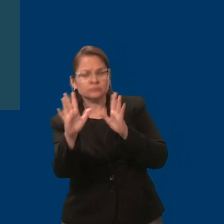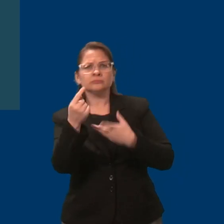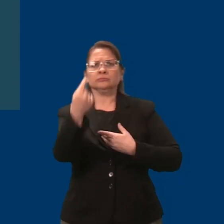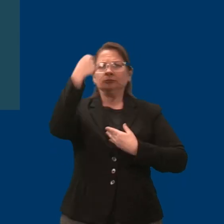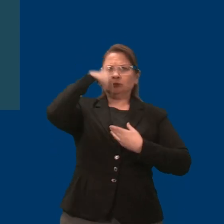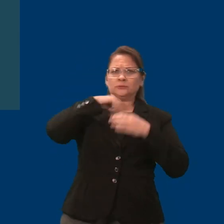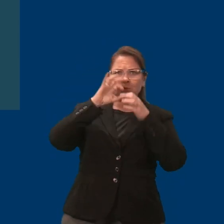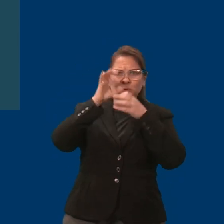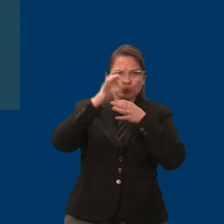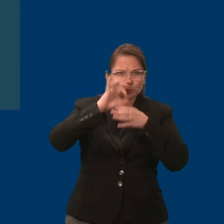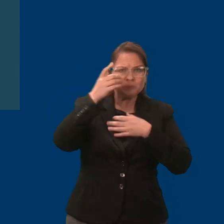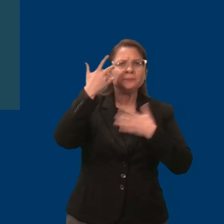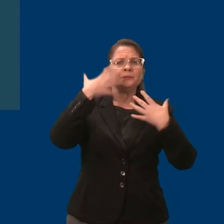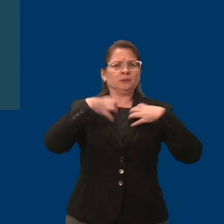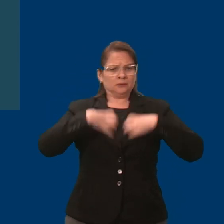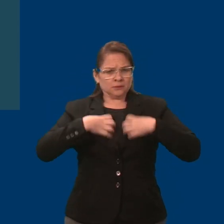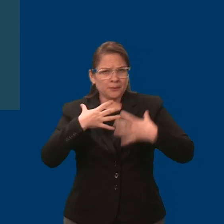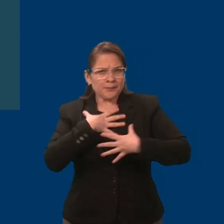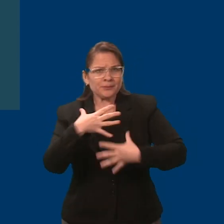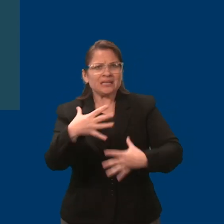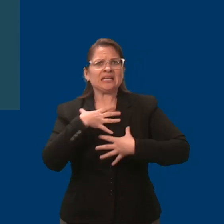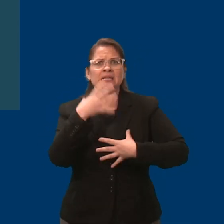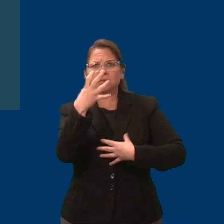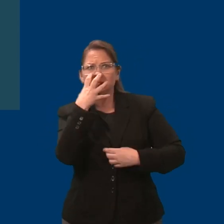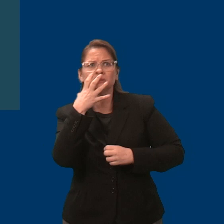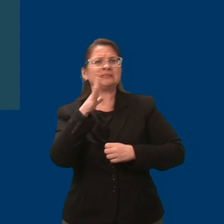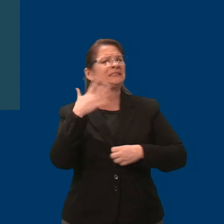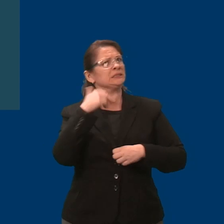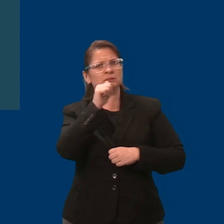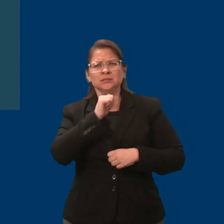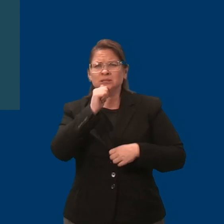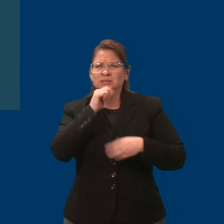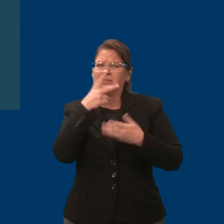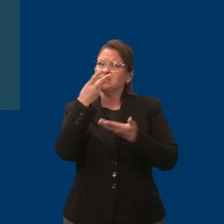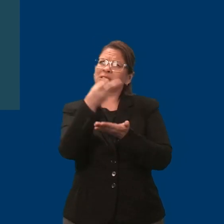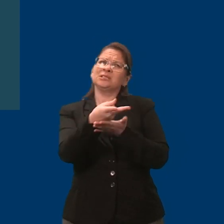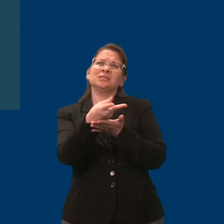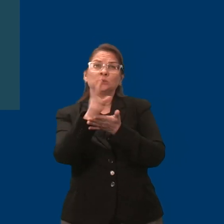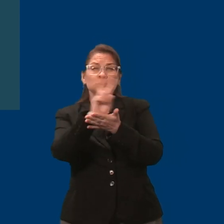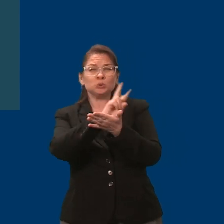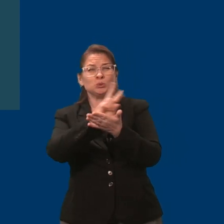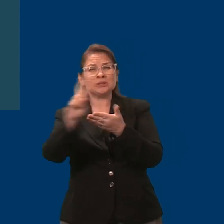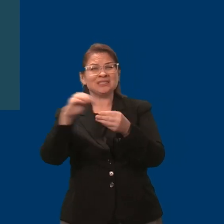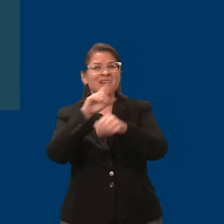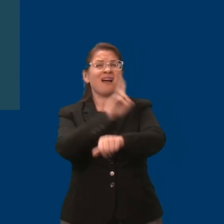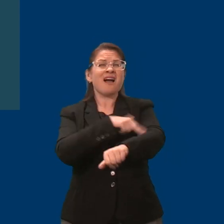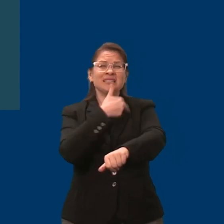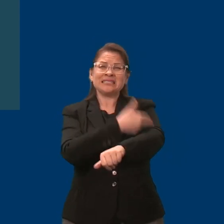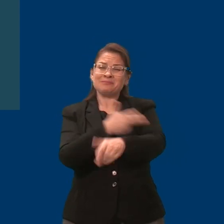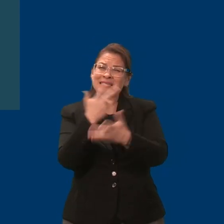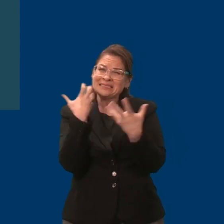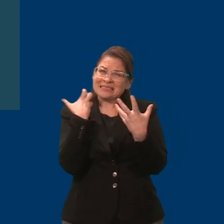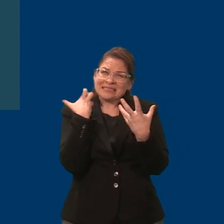Then we just waited. Two weeks later, still in the hospital, the results of the expensive labs on my husband, myself,